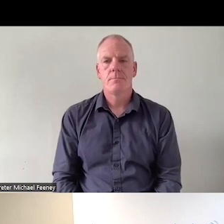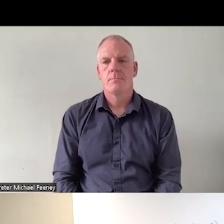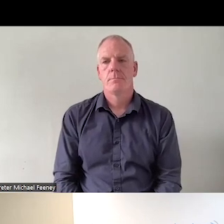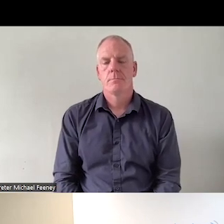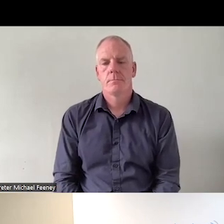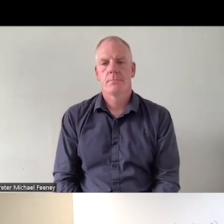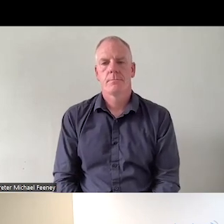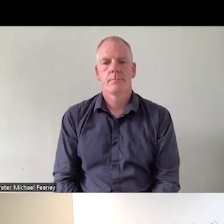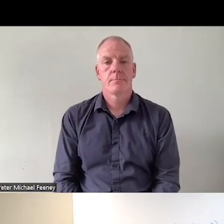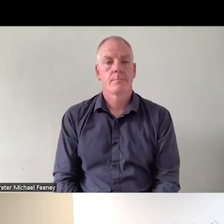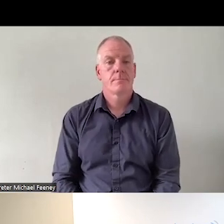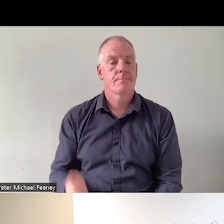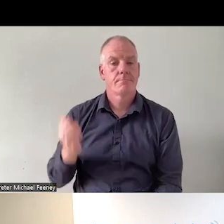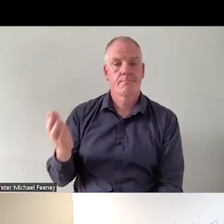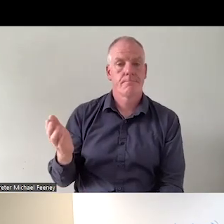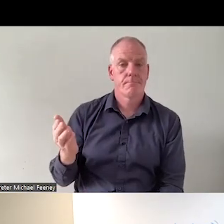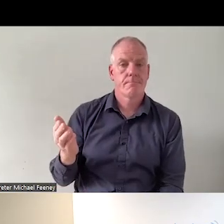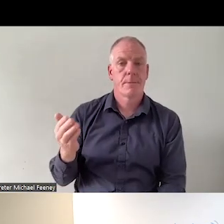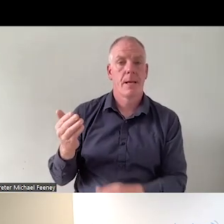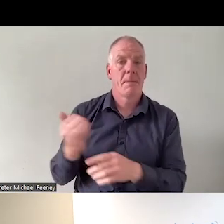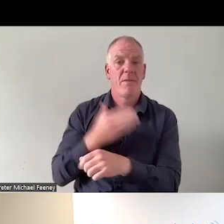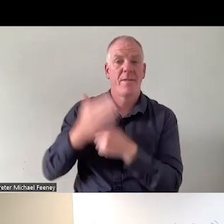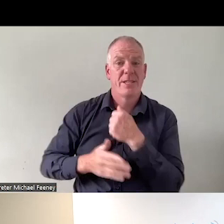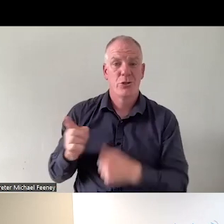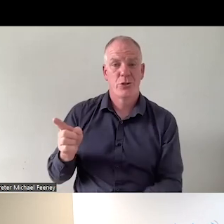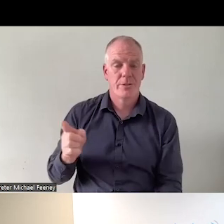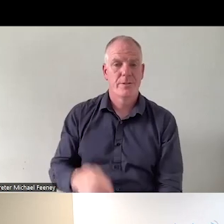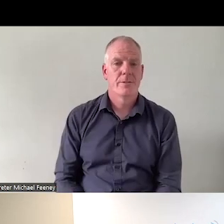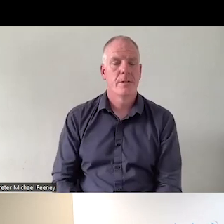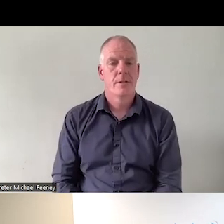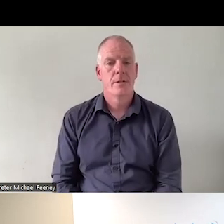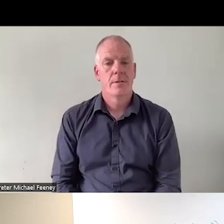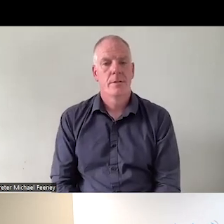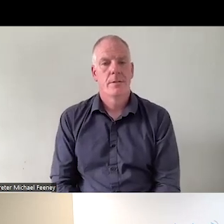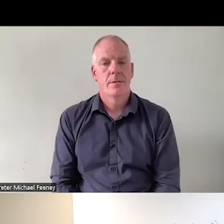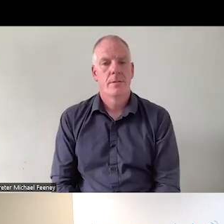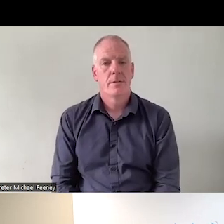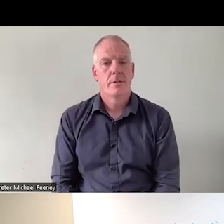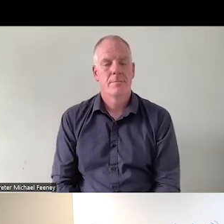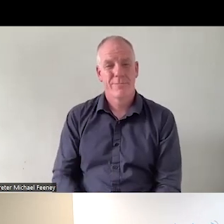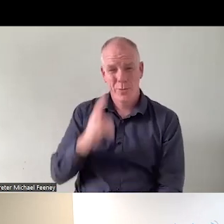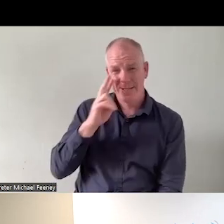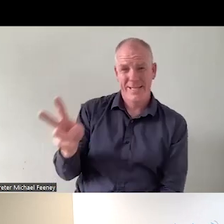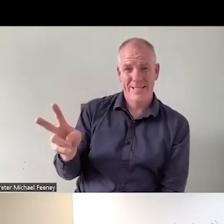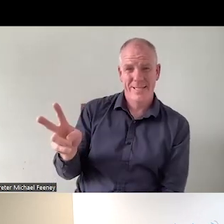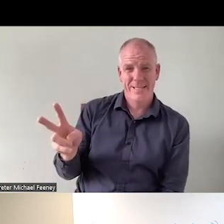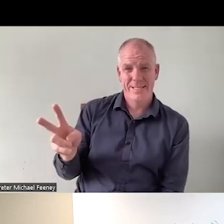Right, one before the end. So, here we've got some sort of visual scenario.